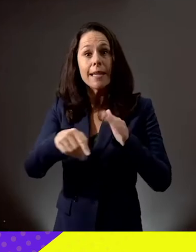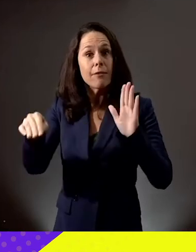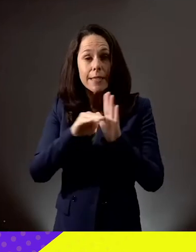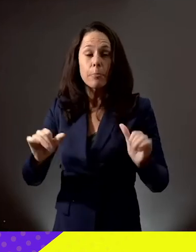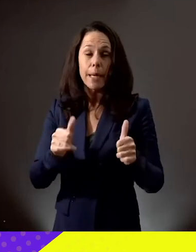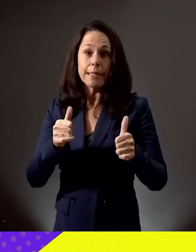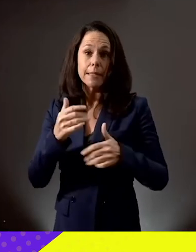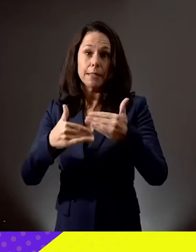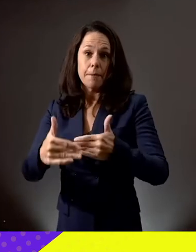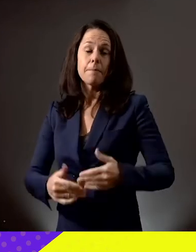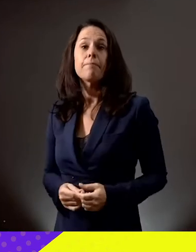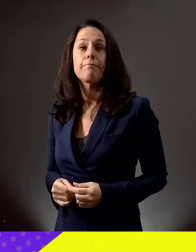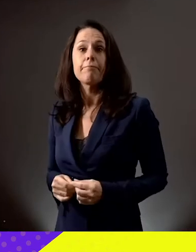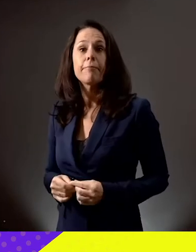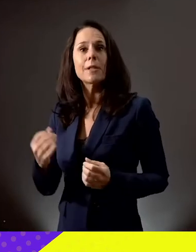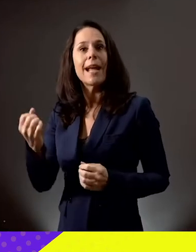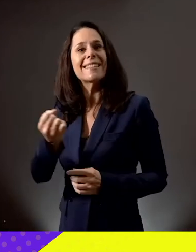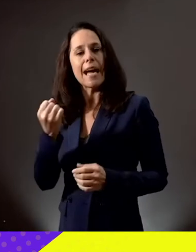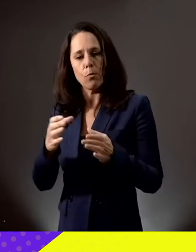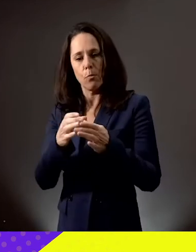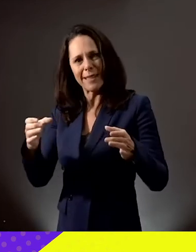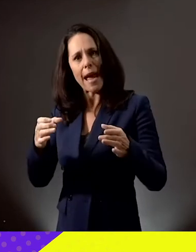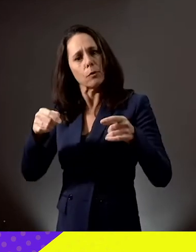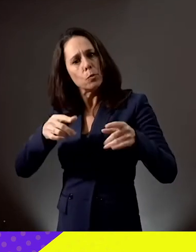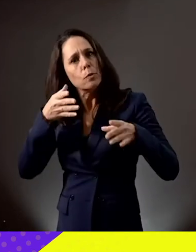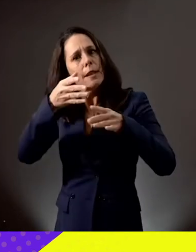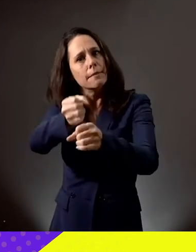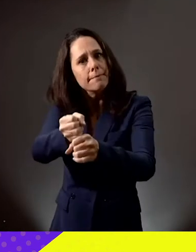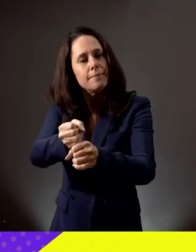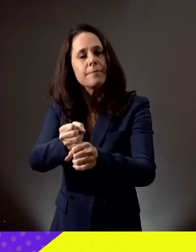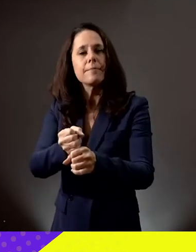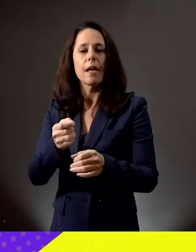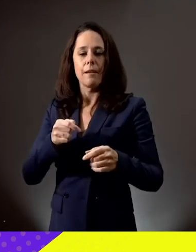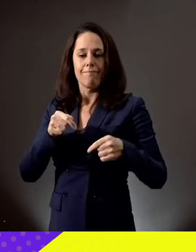So the SER is going to help companies. We are going to give great support.